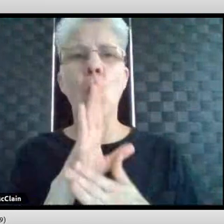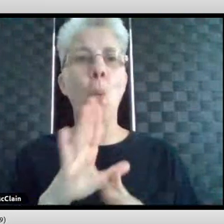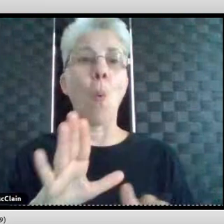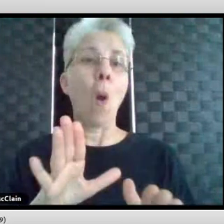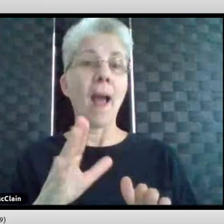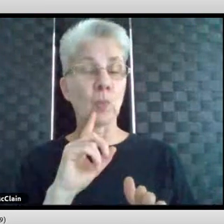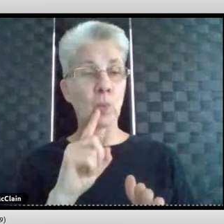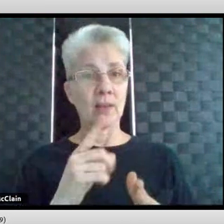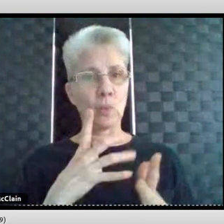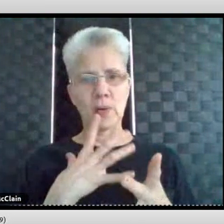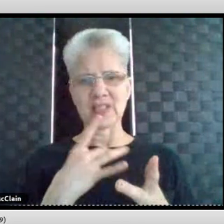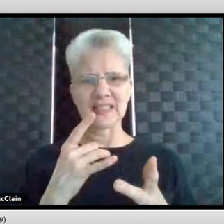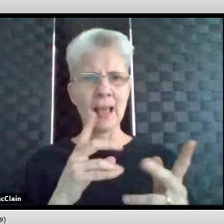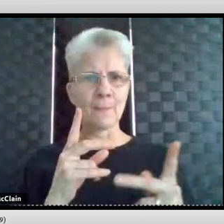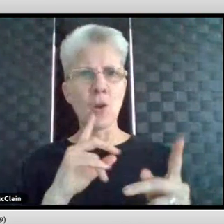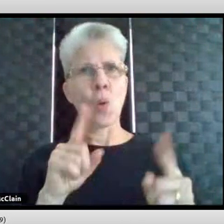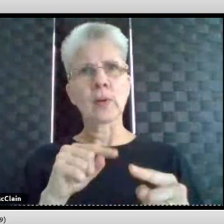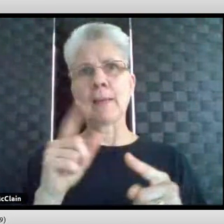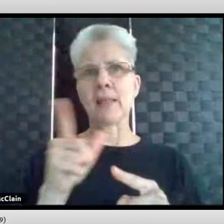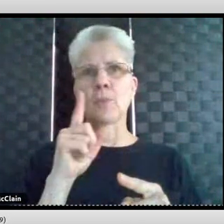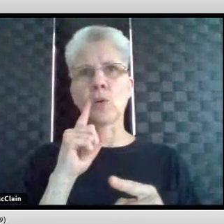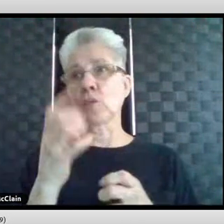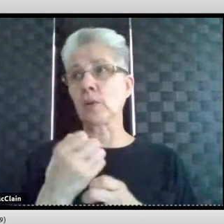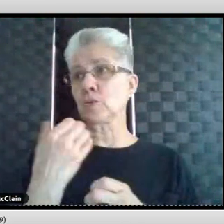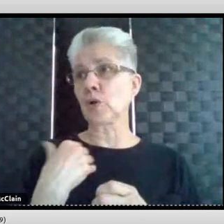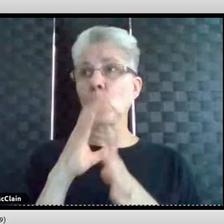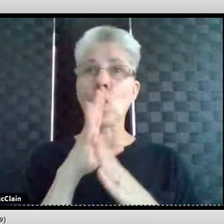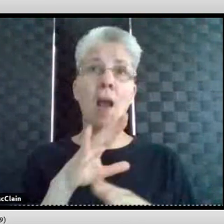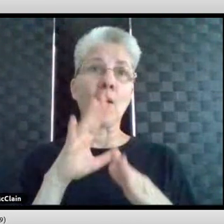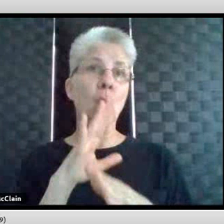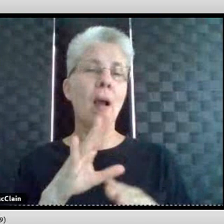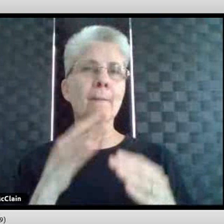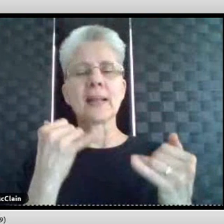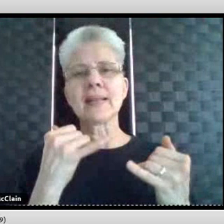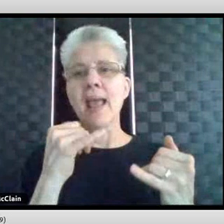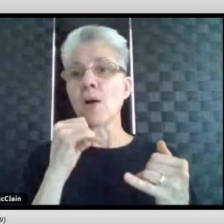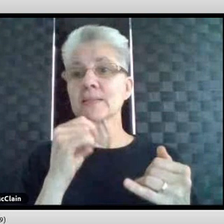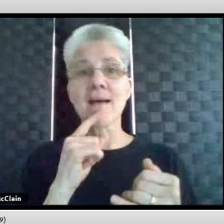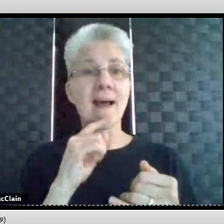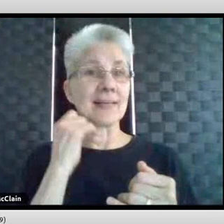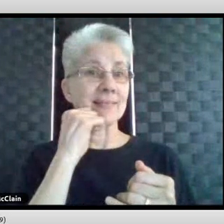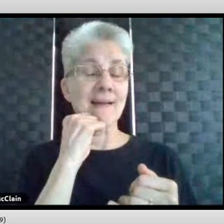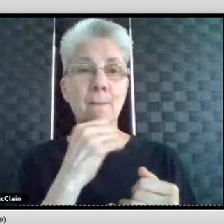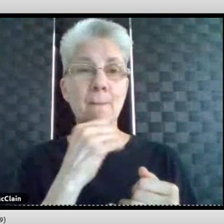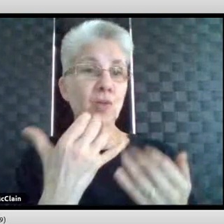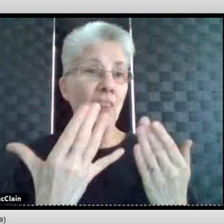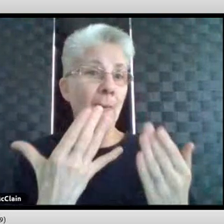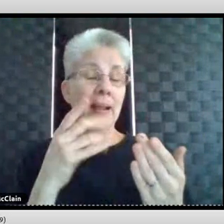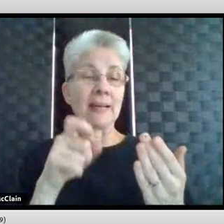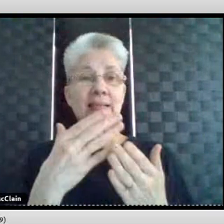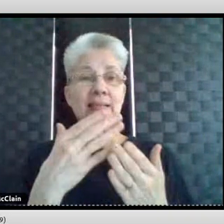which is what people always came to the library for years ago, and now it's not as common, so they might need some kind of an activity